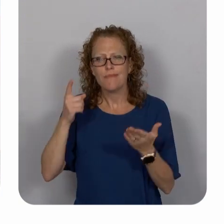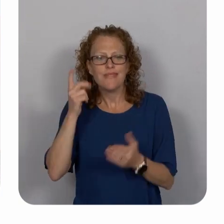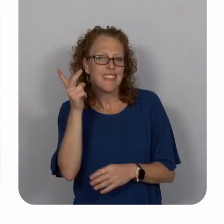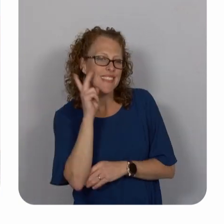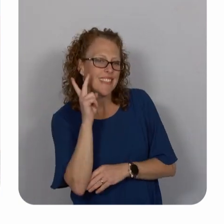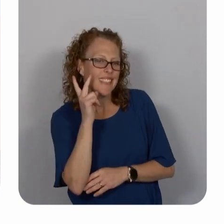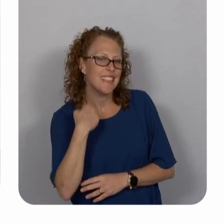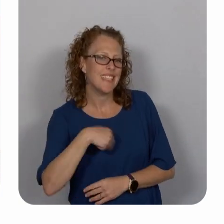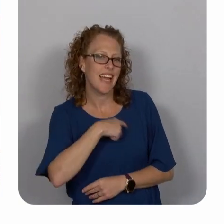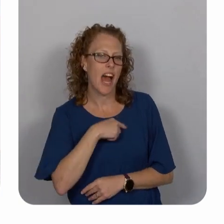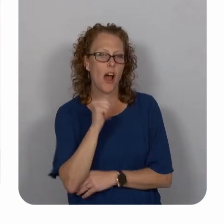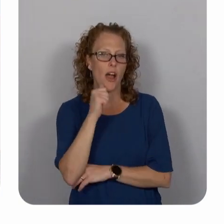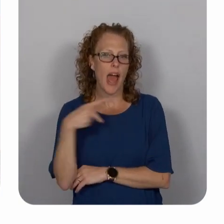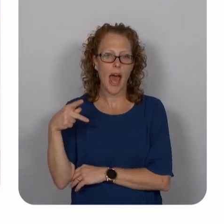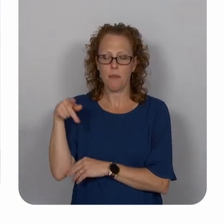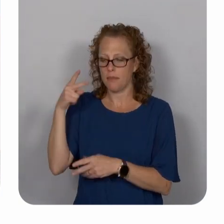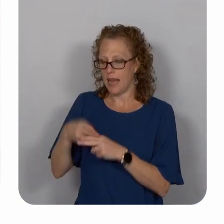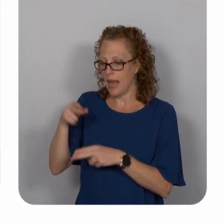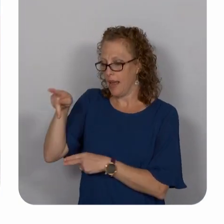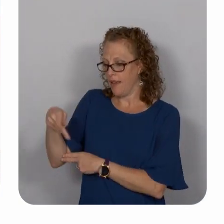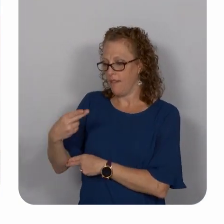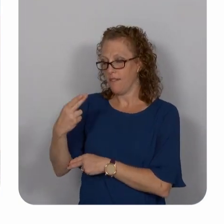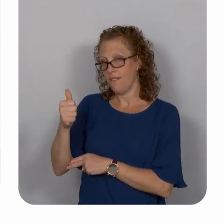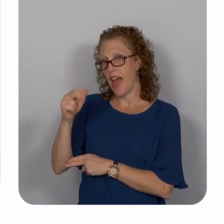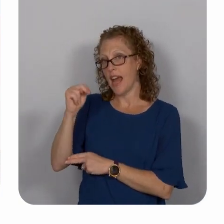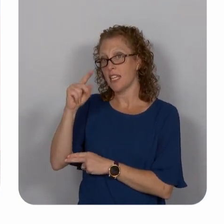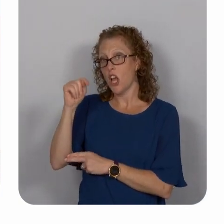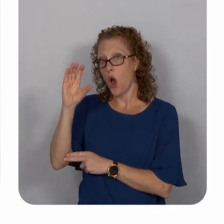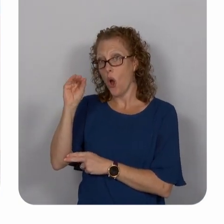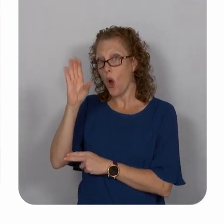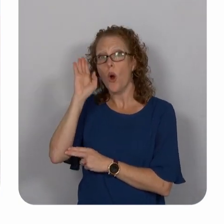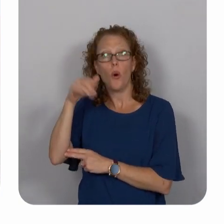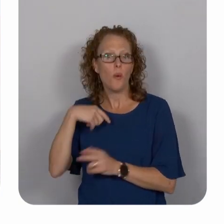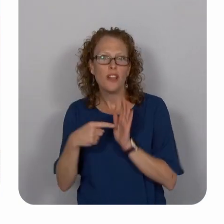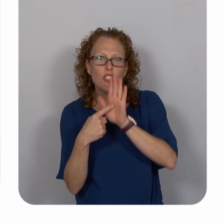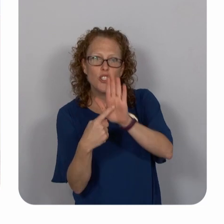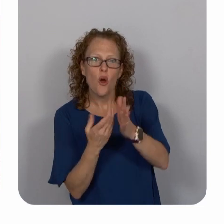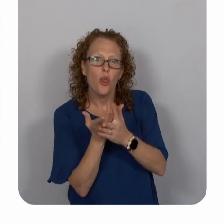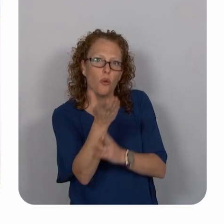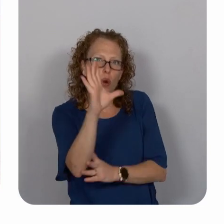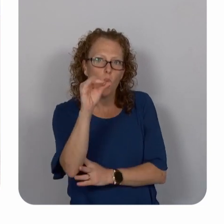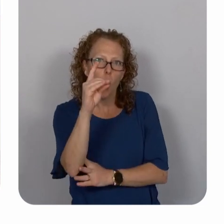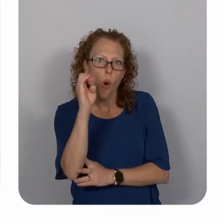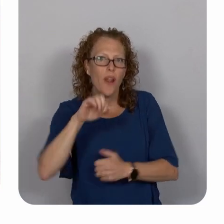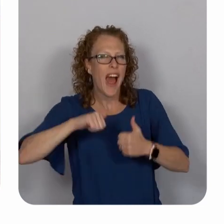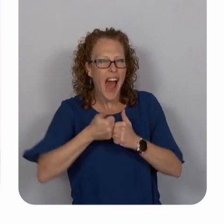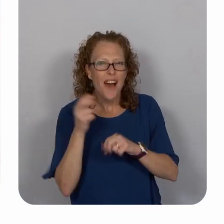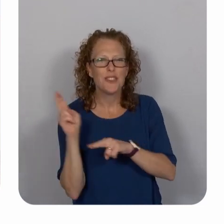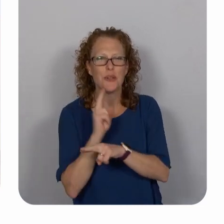which will show you in code how to use some of our newest capabilities.